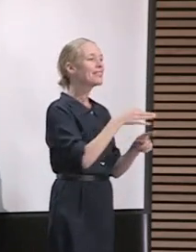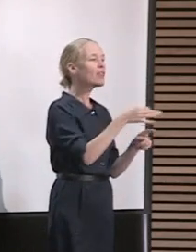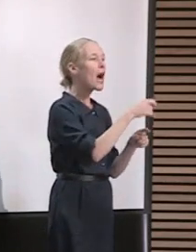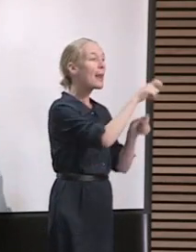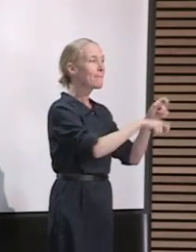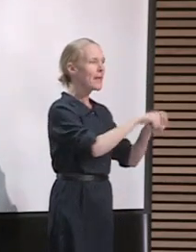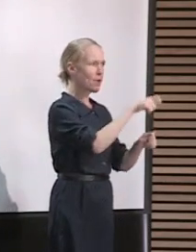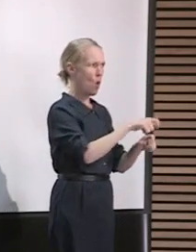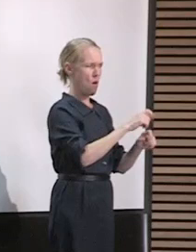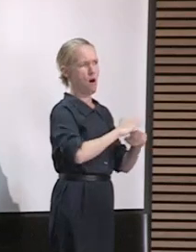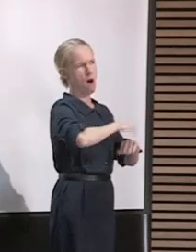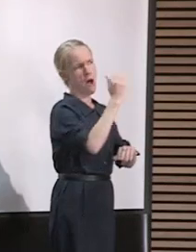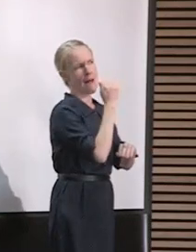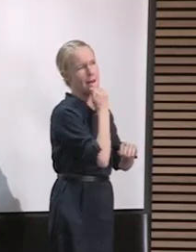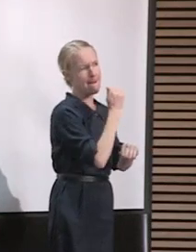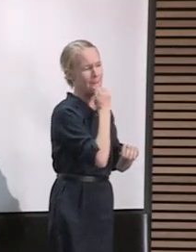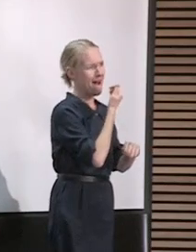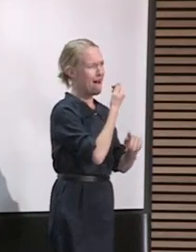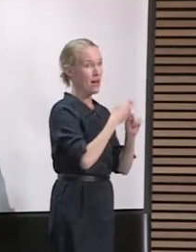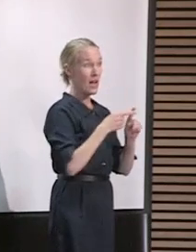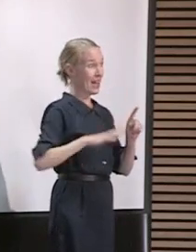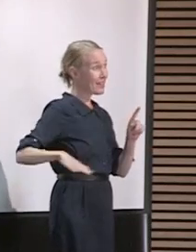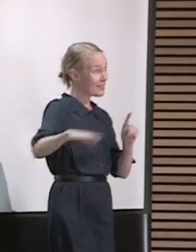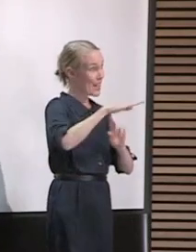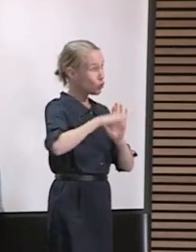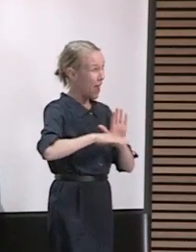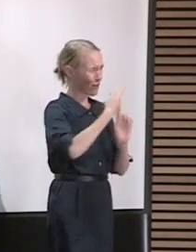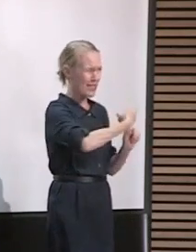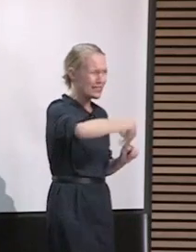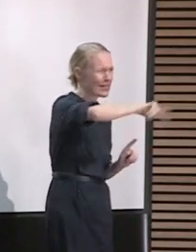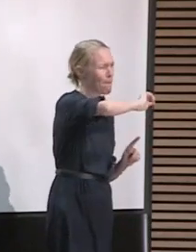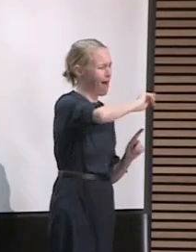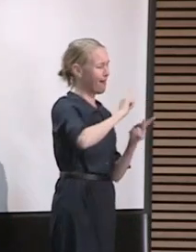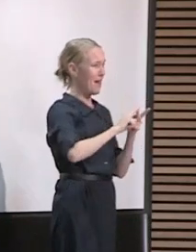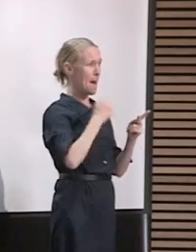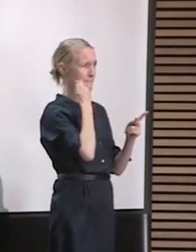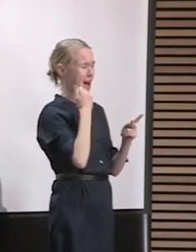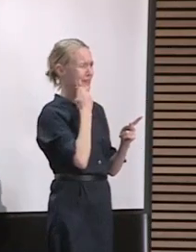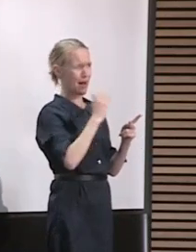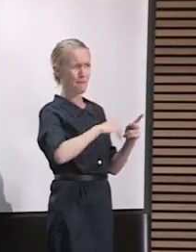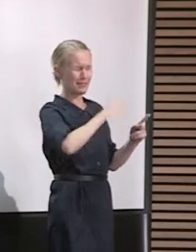Reassuringly, our rate of testing amongst Pacific is actually twice the average overall, and Maori rates are